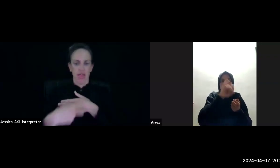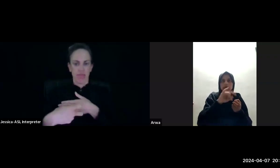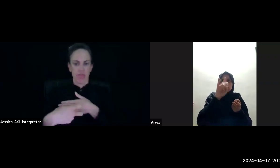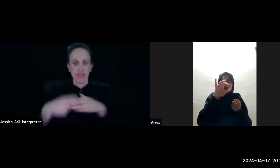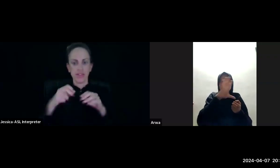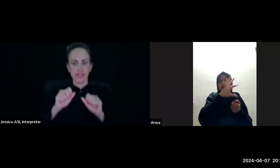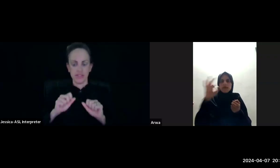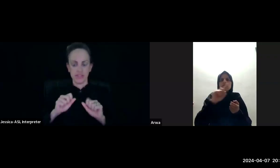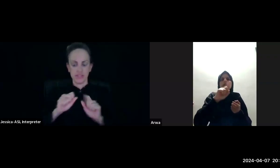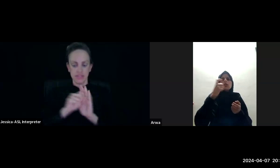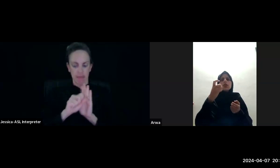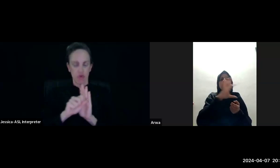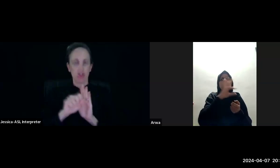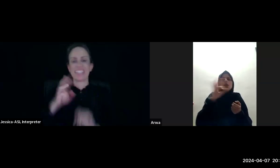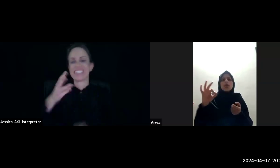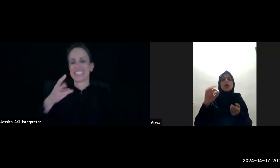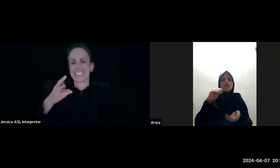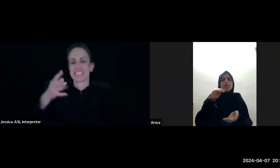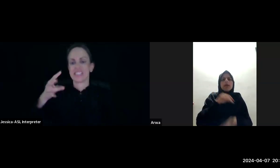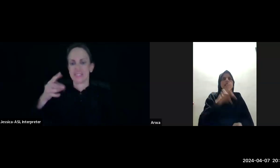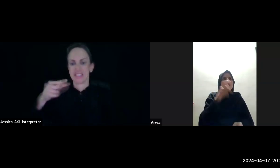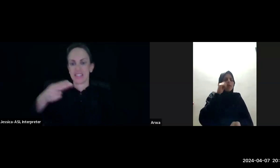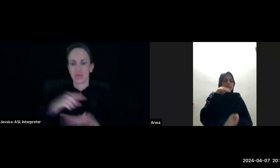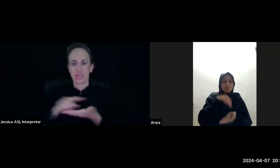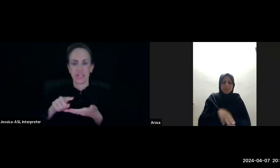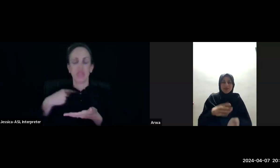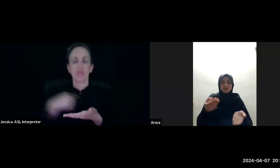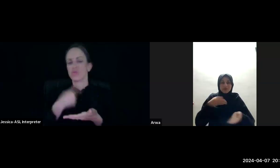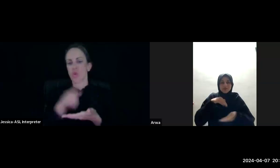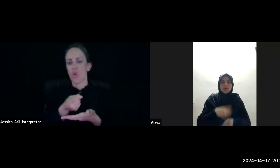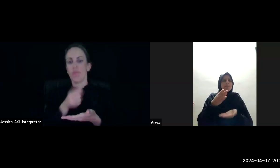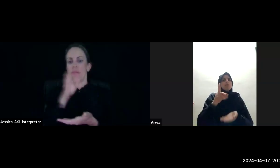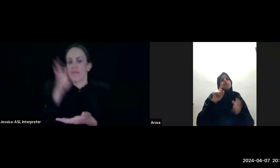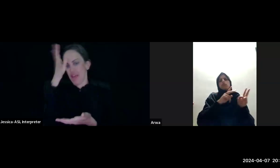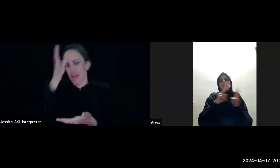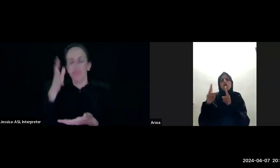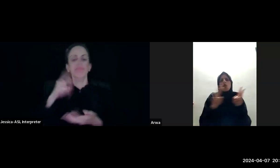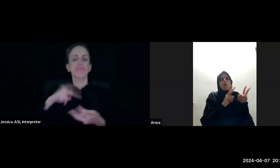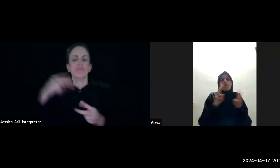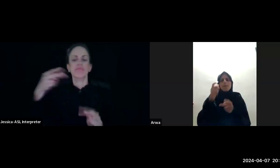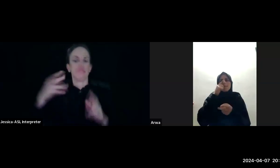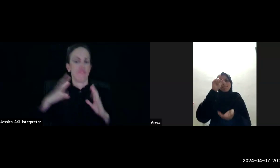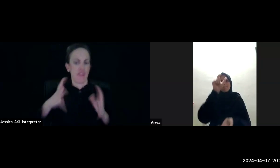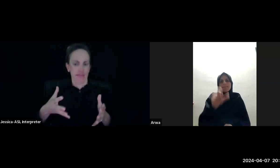we told that this child will not be affected. this child is born. it's a female child about